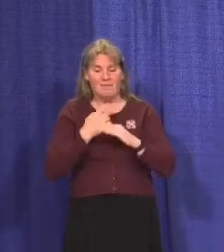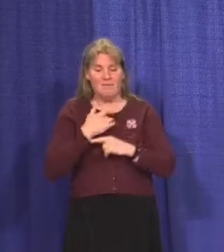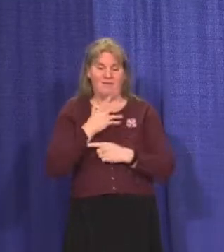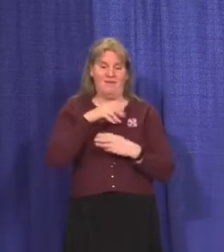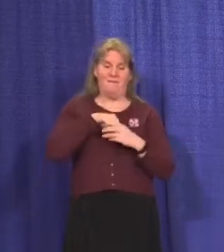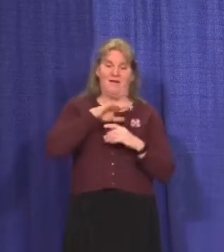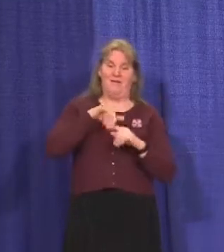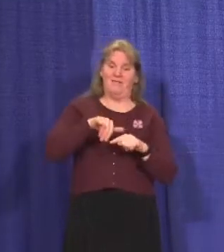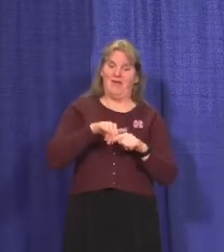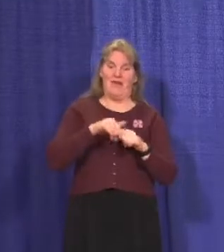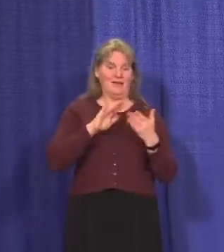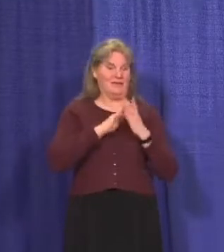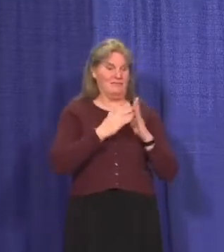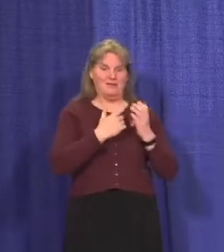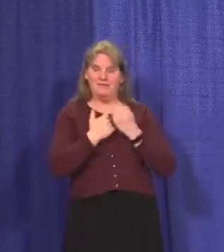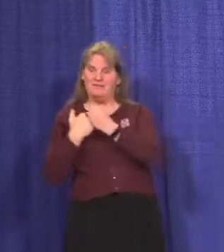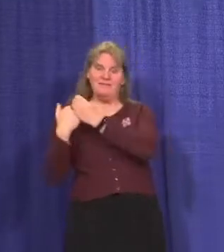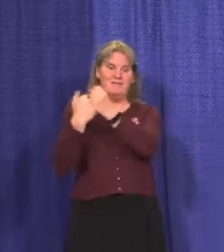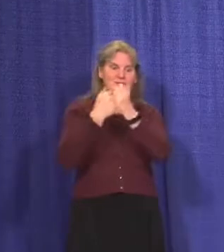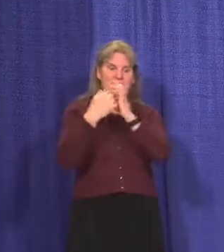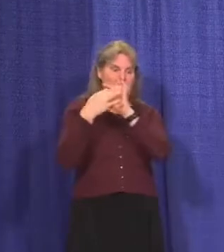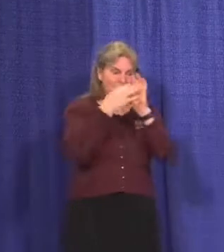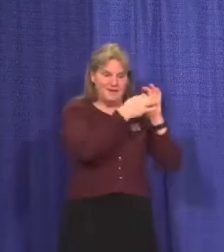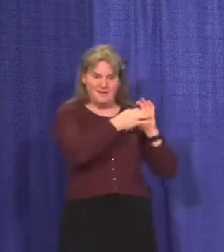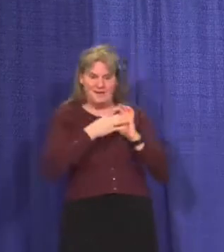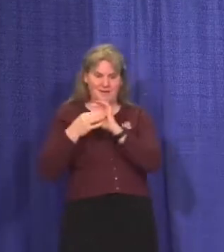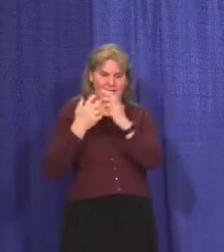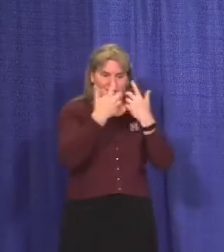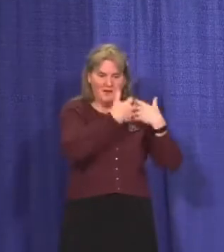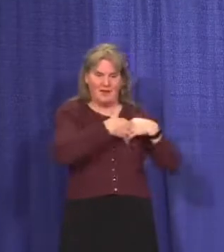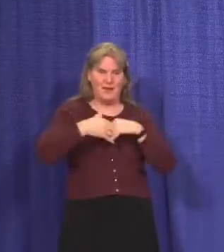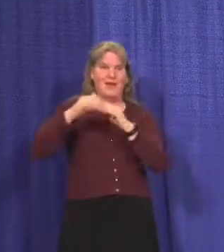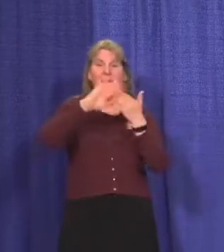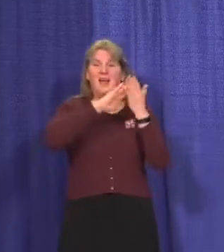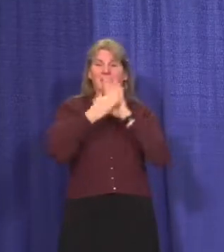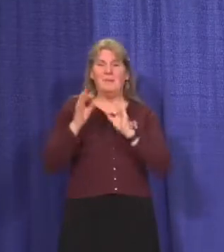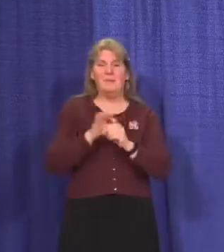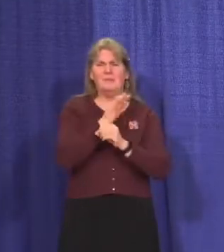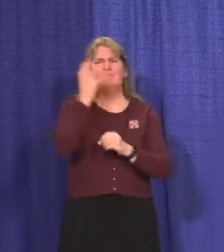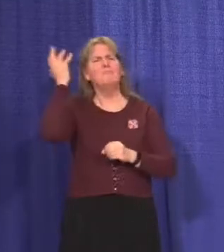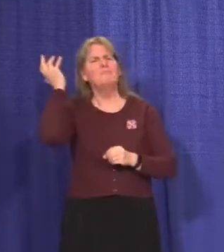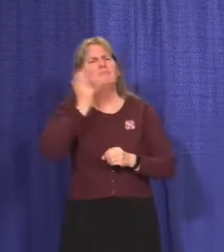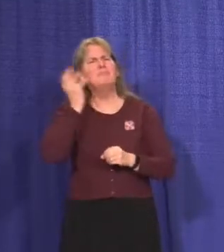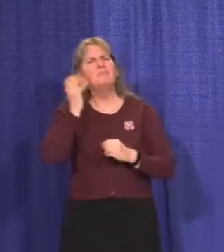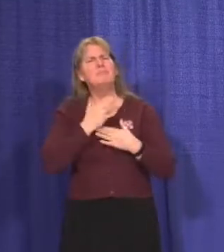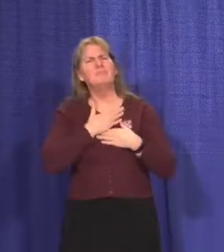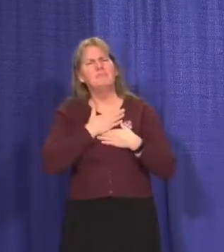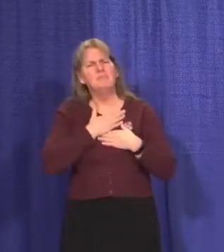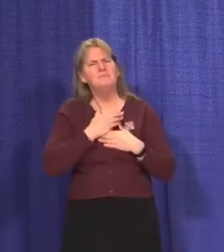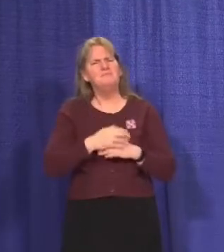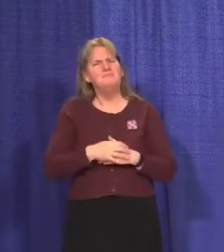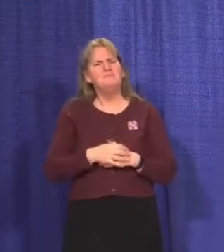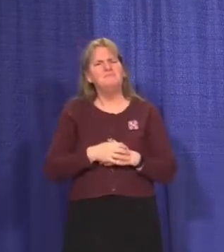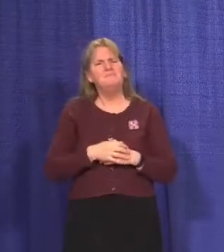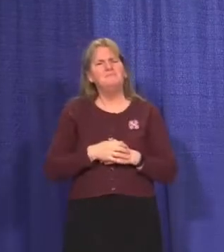this. As we continue our rollout of first and second doses we are